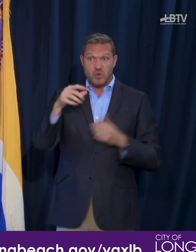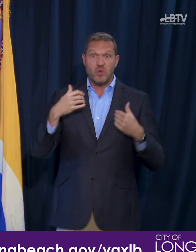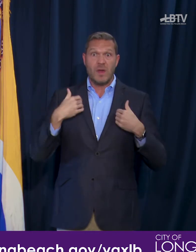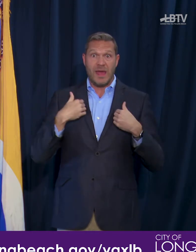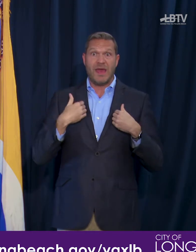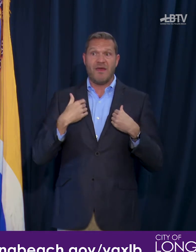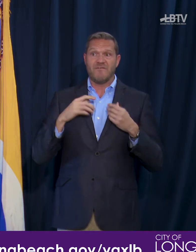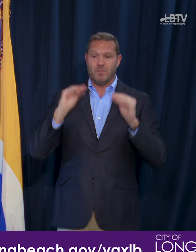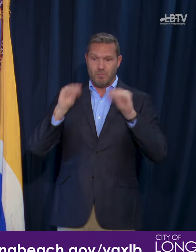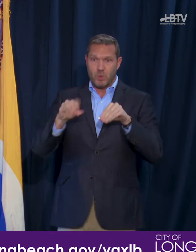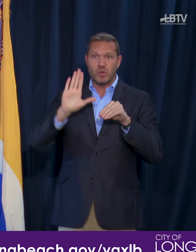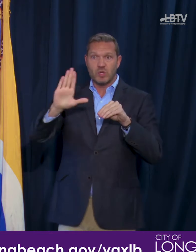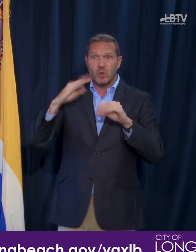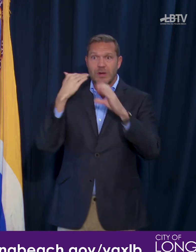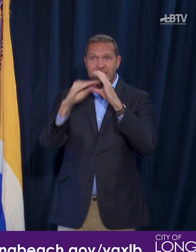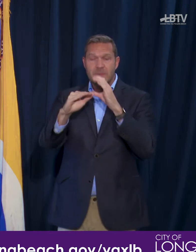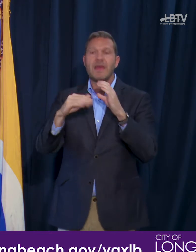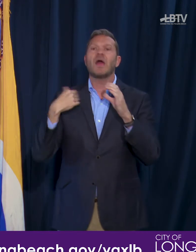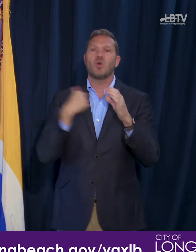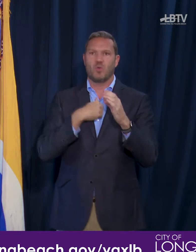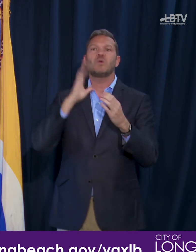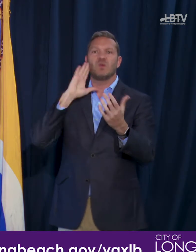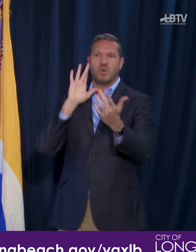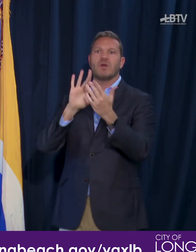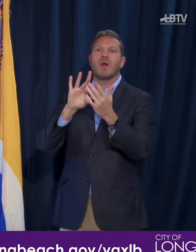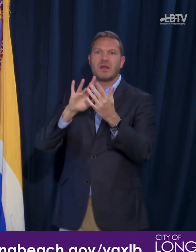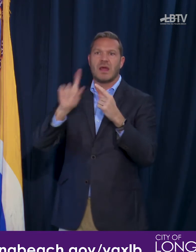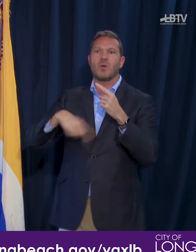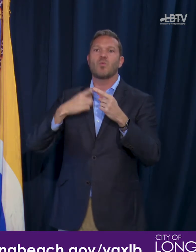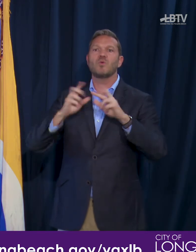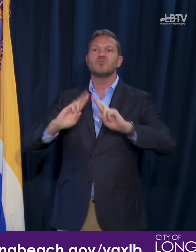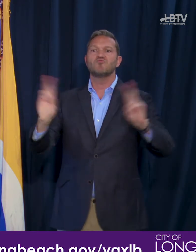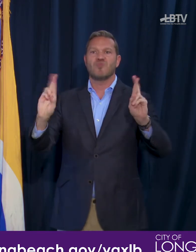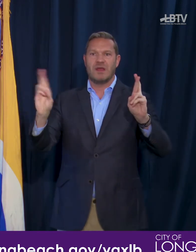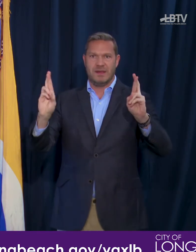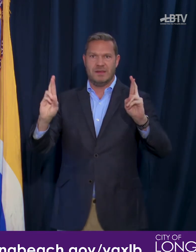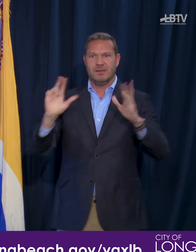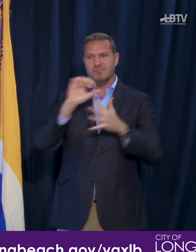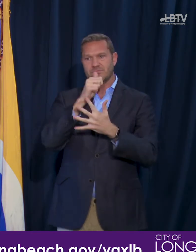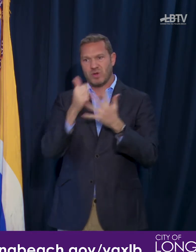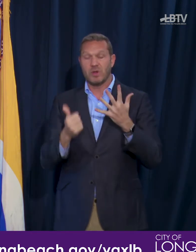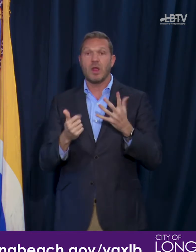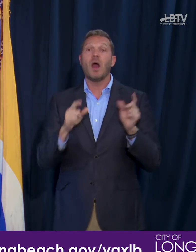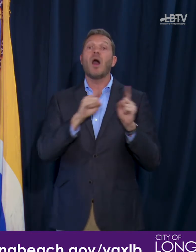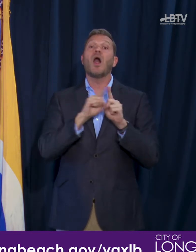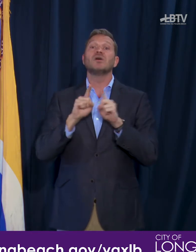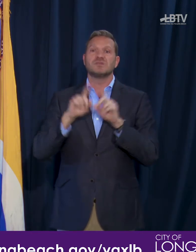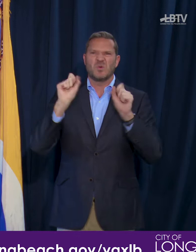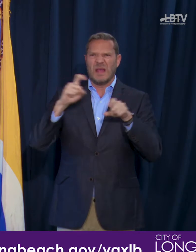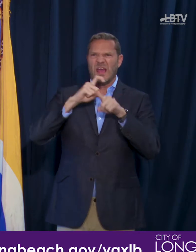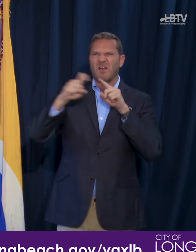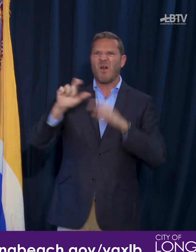So that's, that's the key thing. And of course if you don't have internet access, we'll help you. If you call 562-570-INFO.